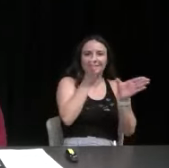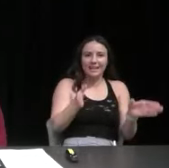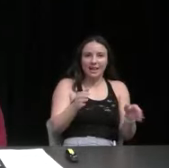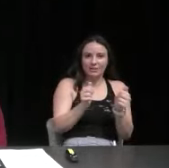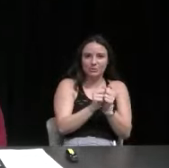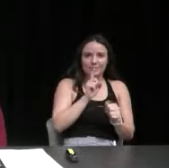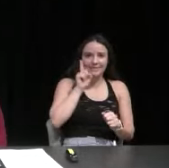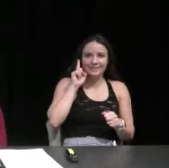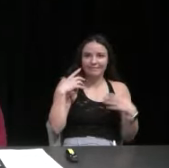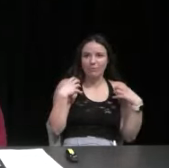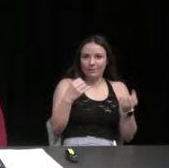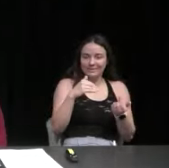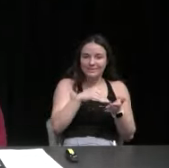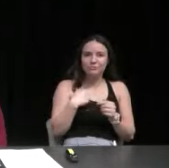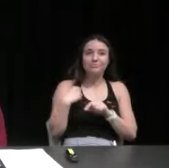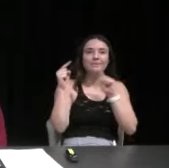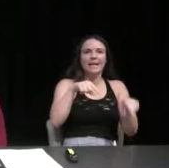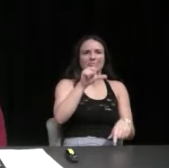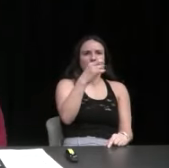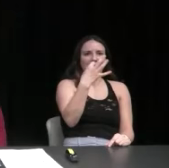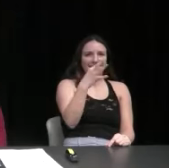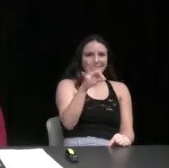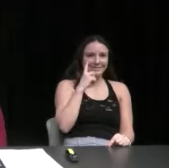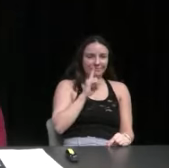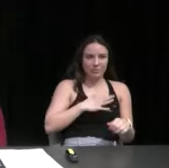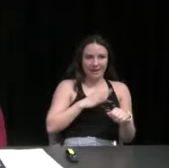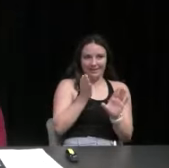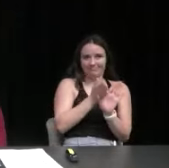and I am a clinical psychologist within the deaf Wellness Center I came here at